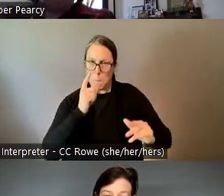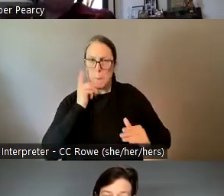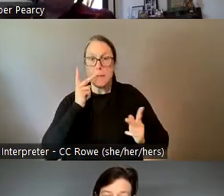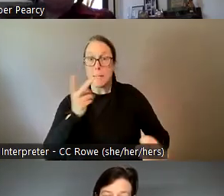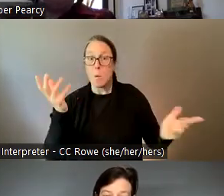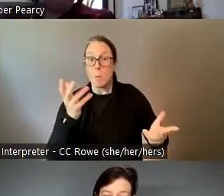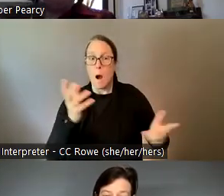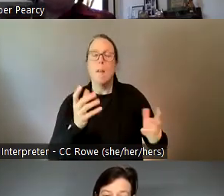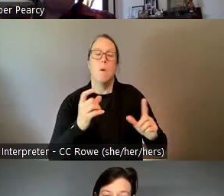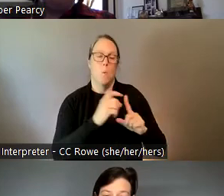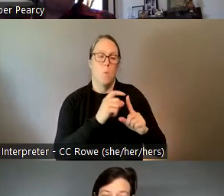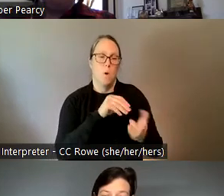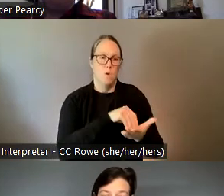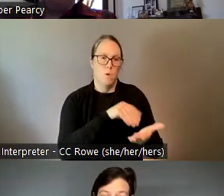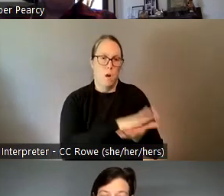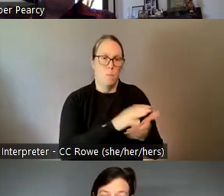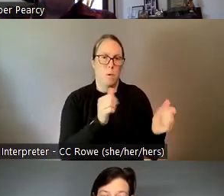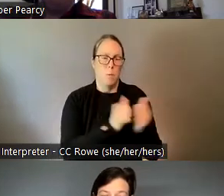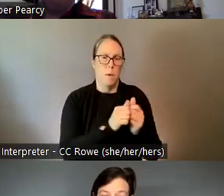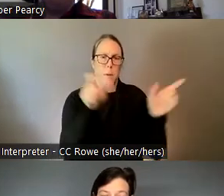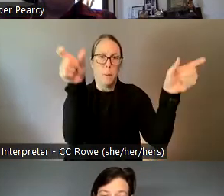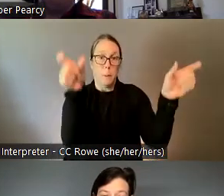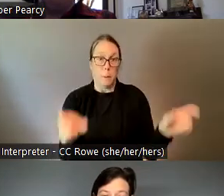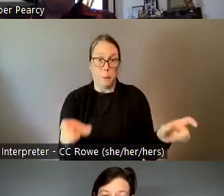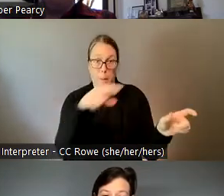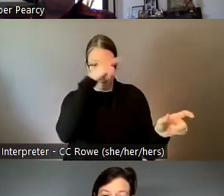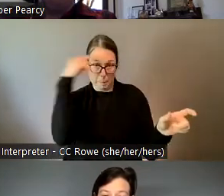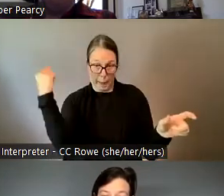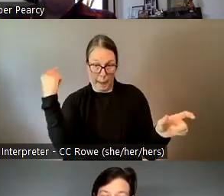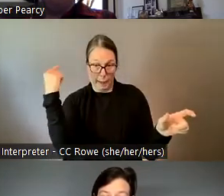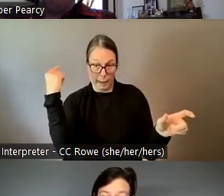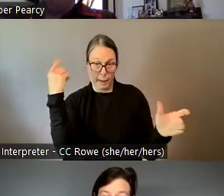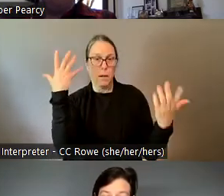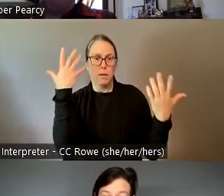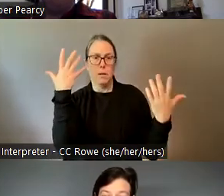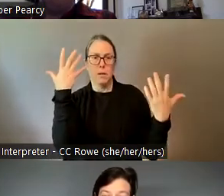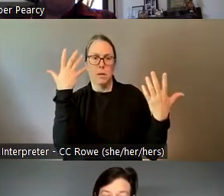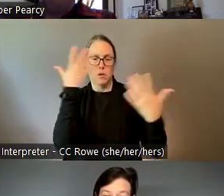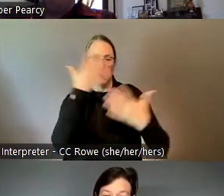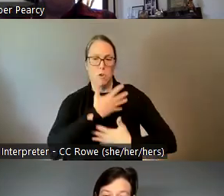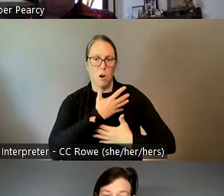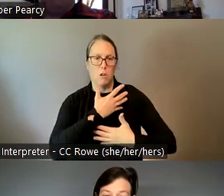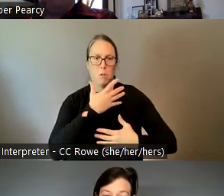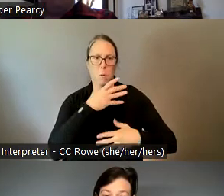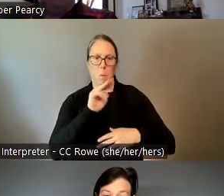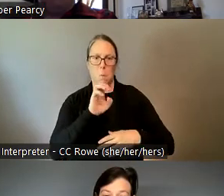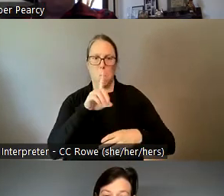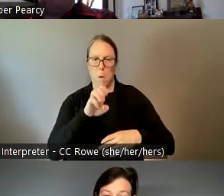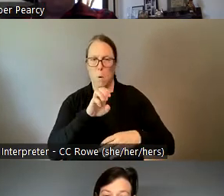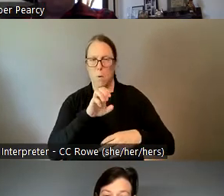or I guess like the sides of it are black. I have the dark mode on my Microsoft Word turned on and I have it zoomed in.